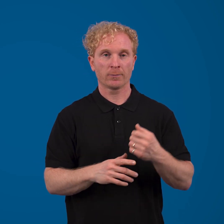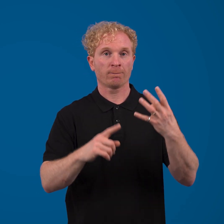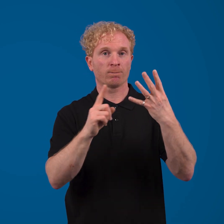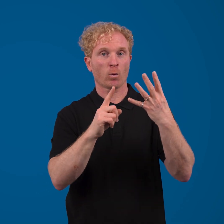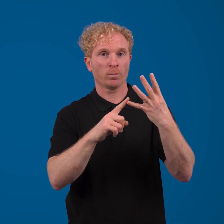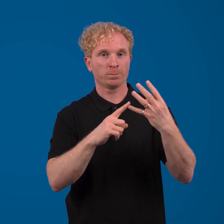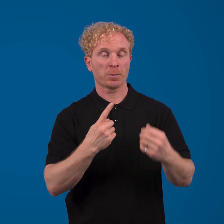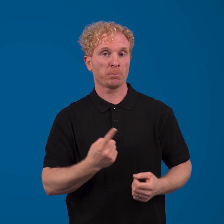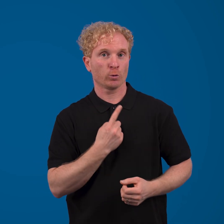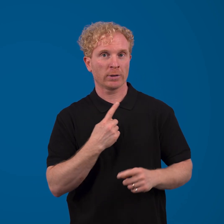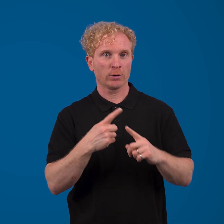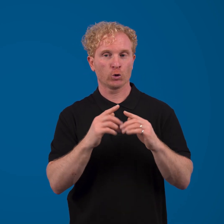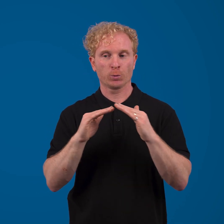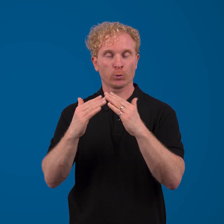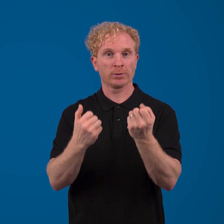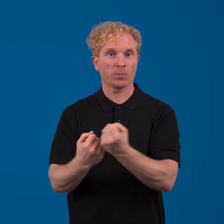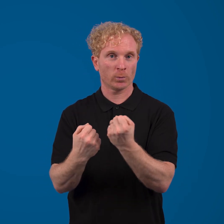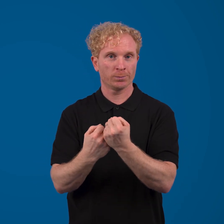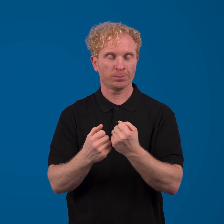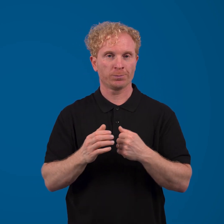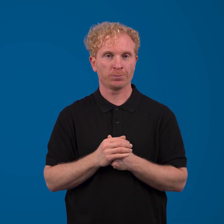Personal and Community Support